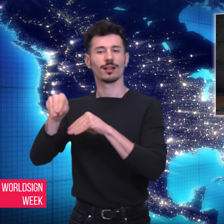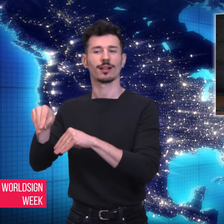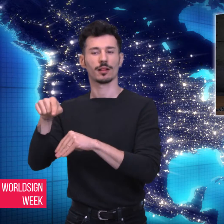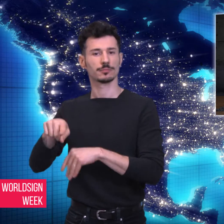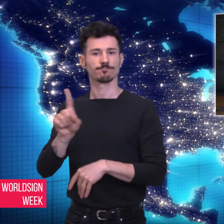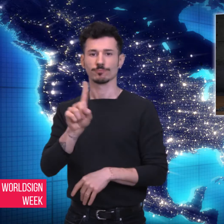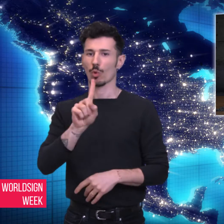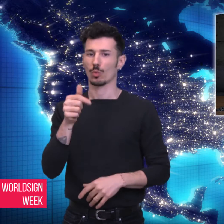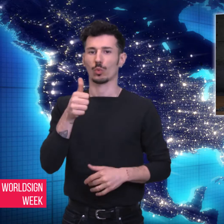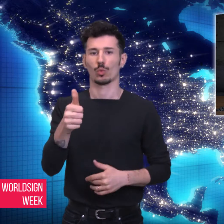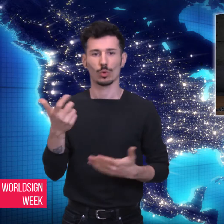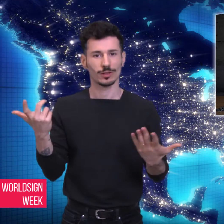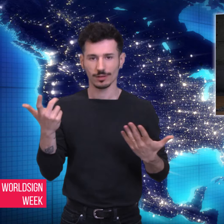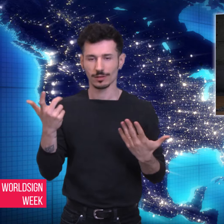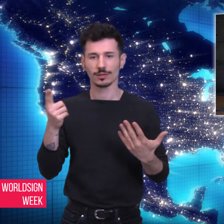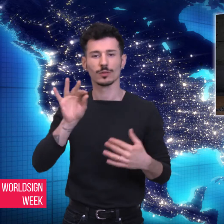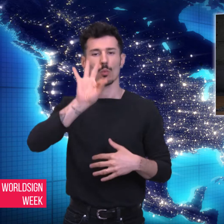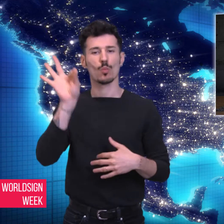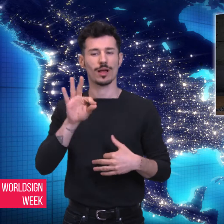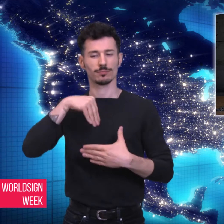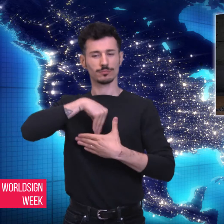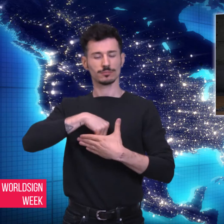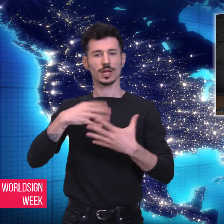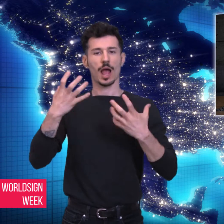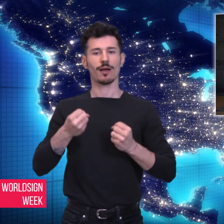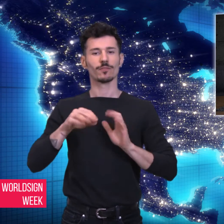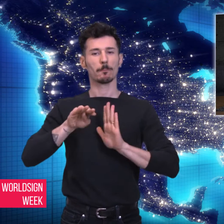sleepy and then try sleeping again.